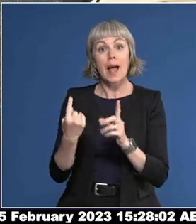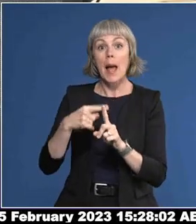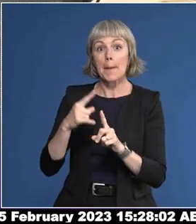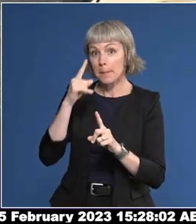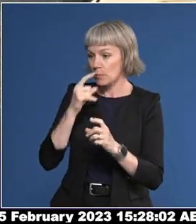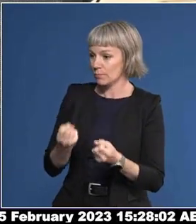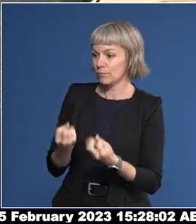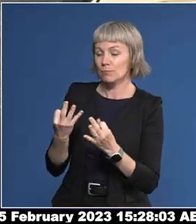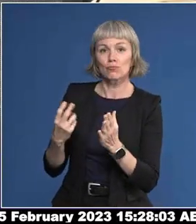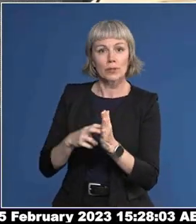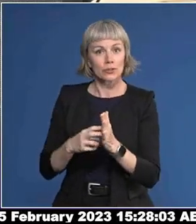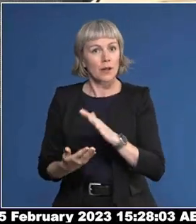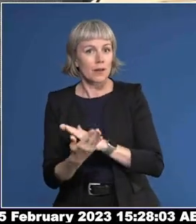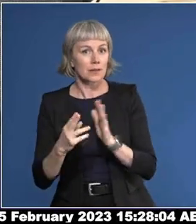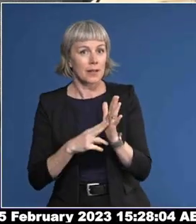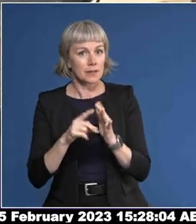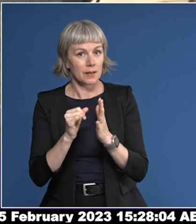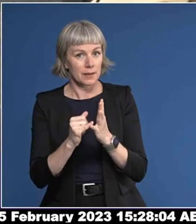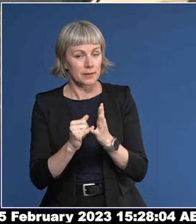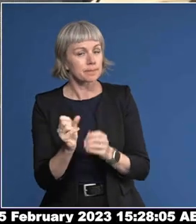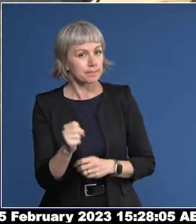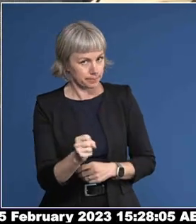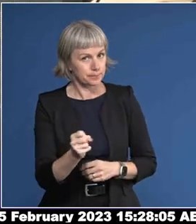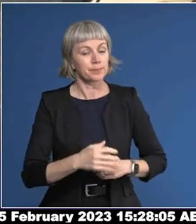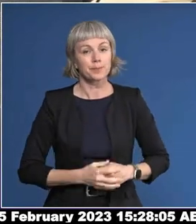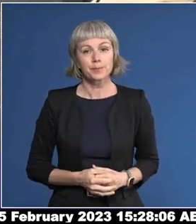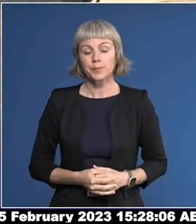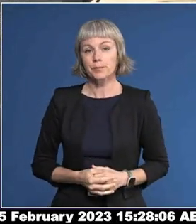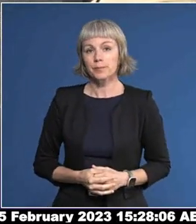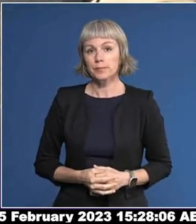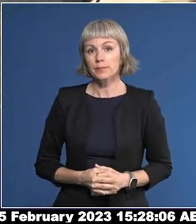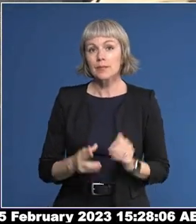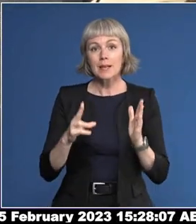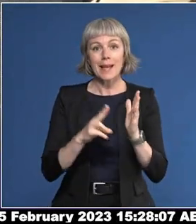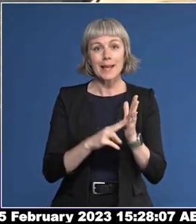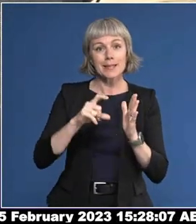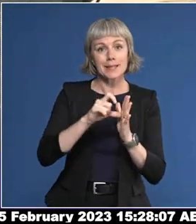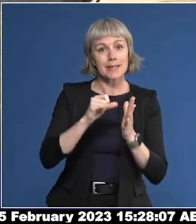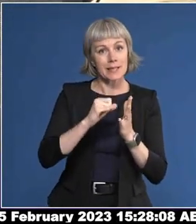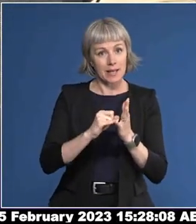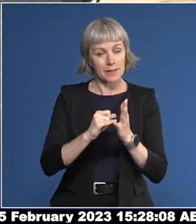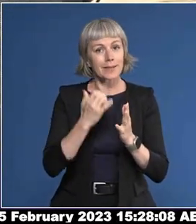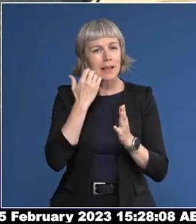That's right. MS DOWSETT: NDS produces an annual document called the State